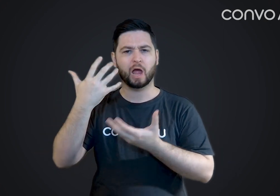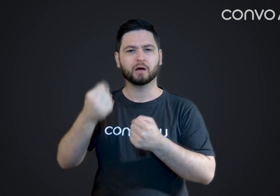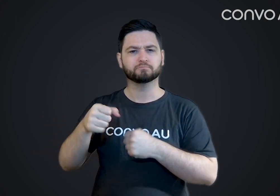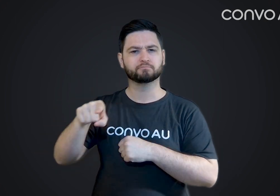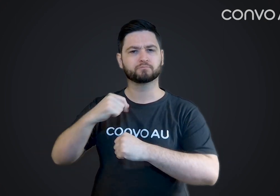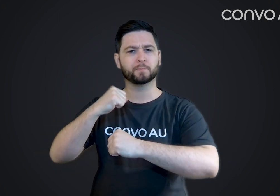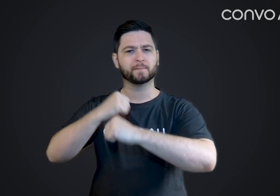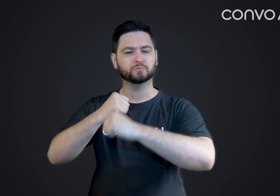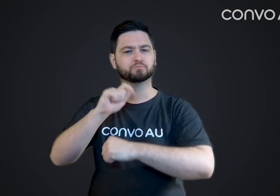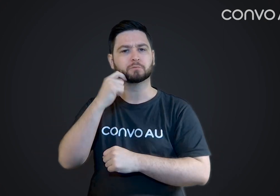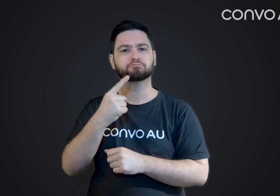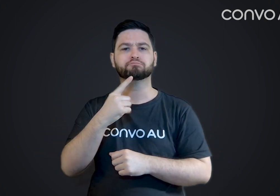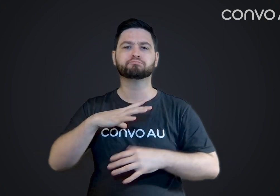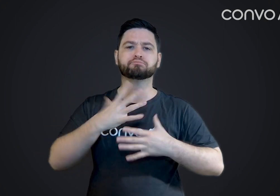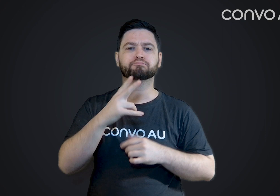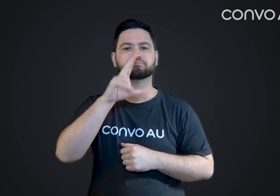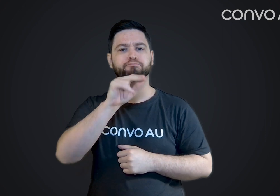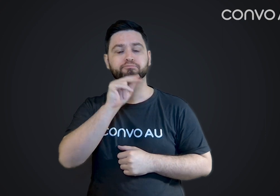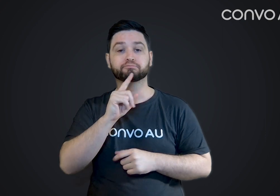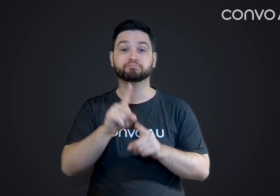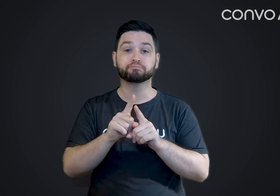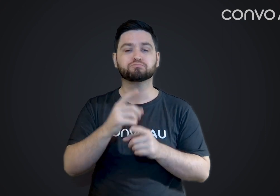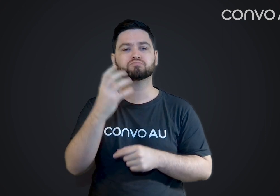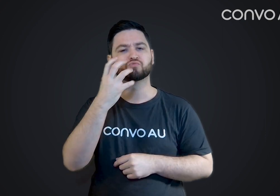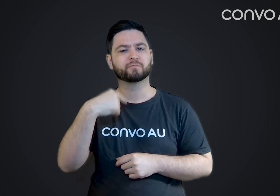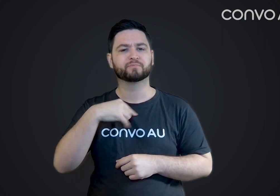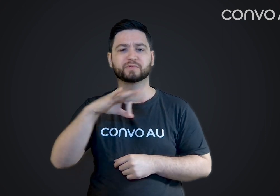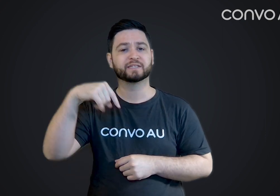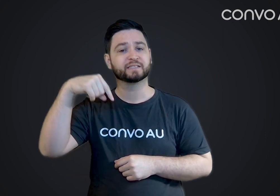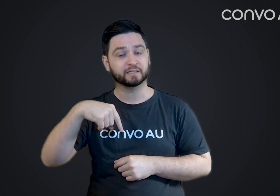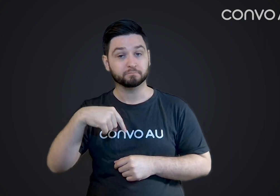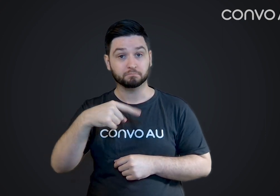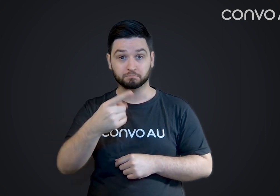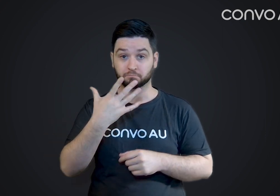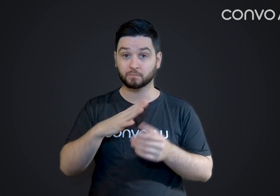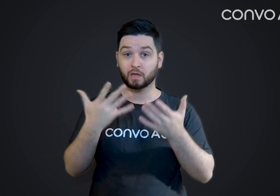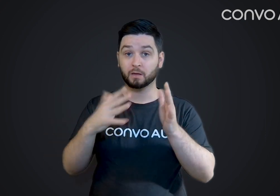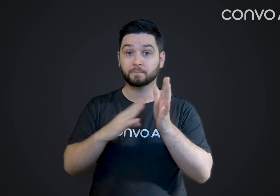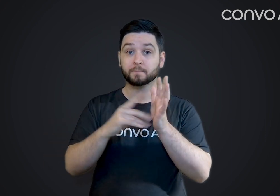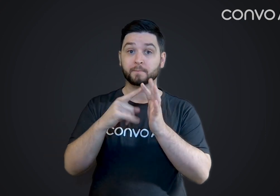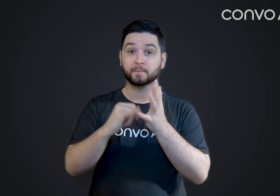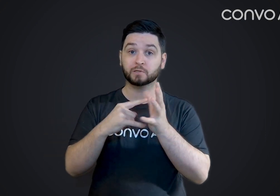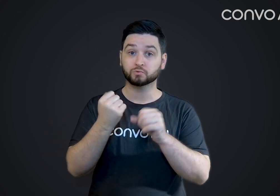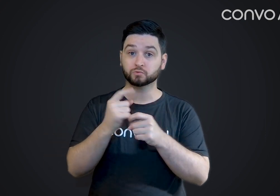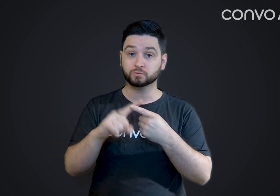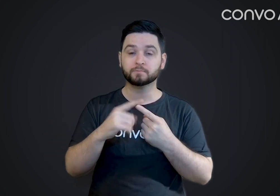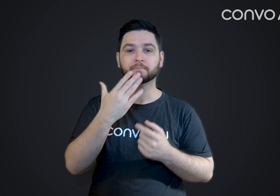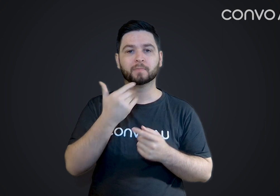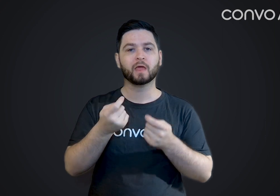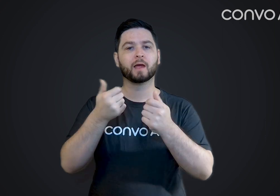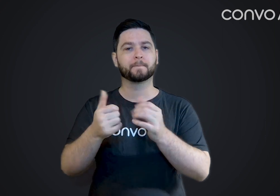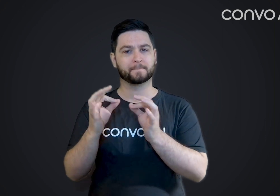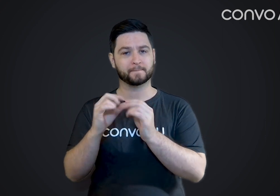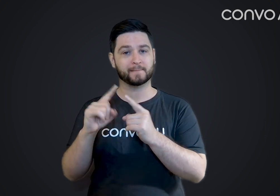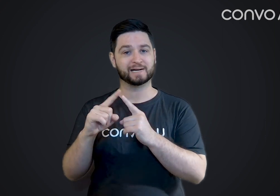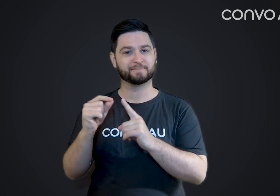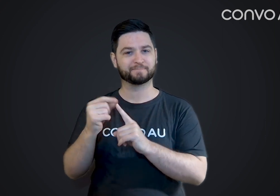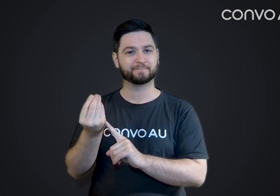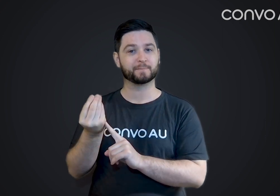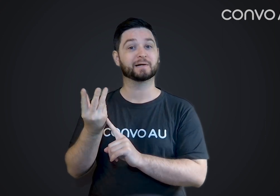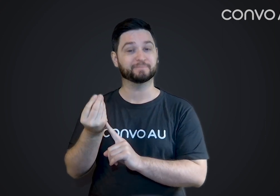A message on their answering machine will state for you to leave a message and the interpreter will sign "Please Leave a message after the tone"